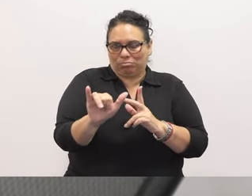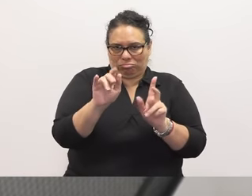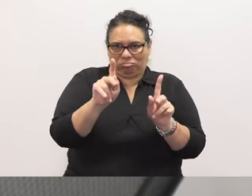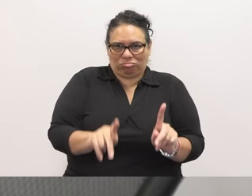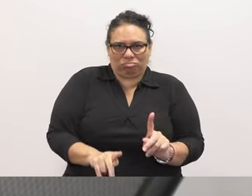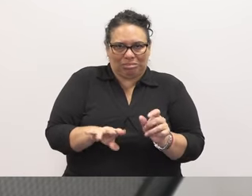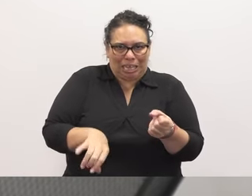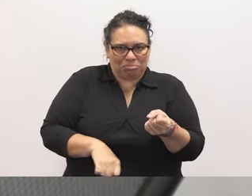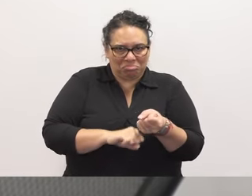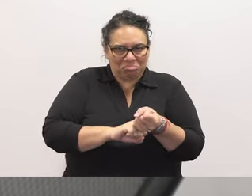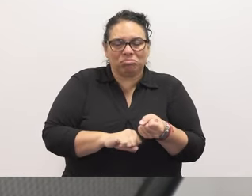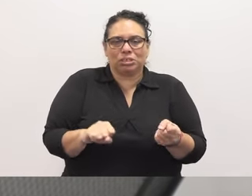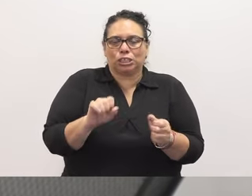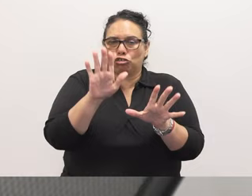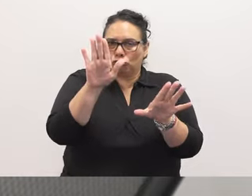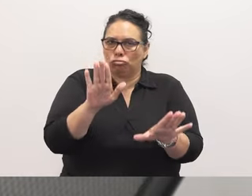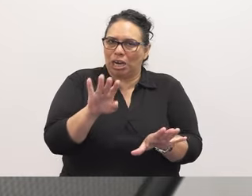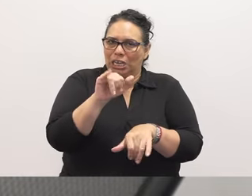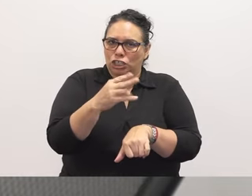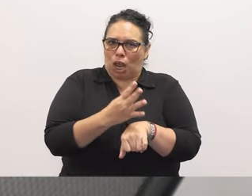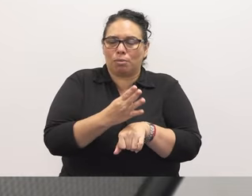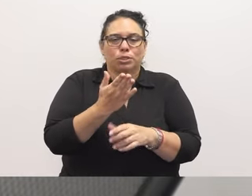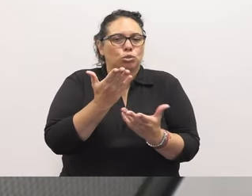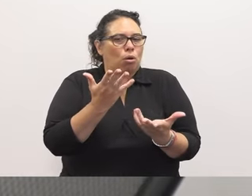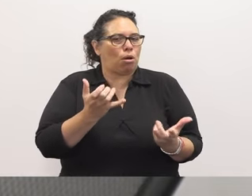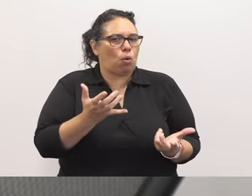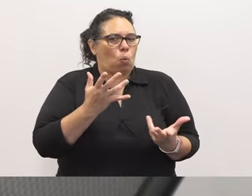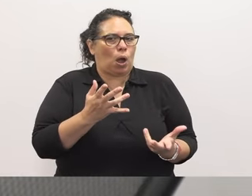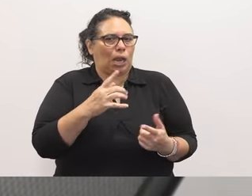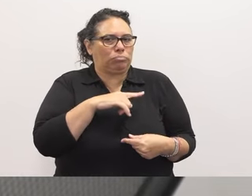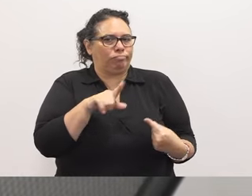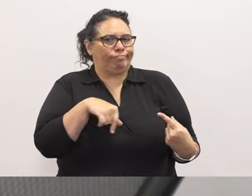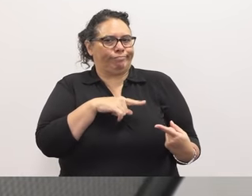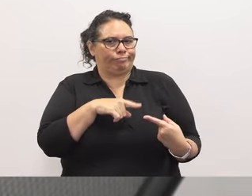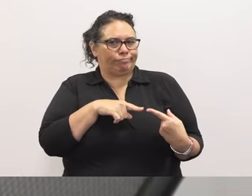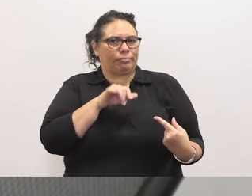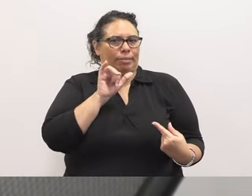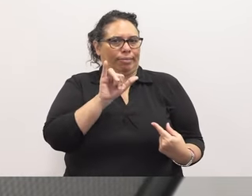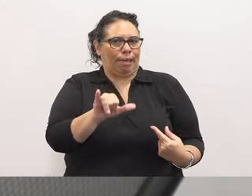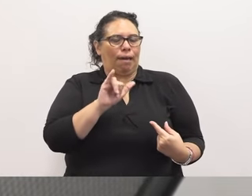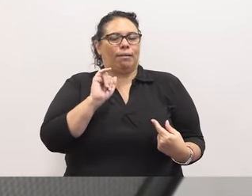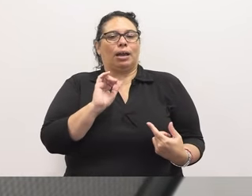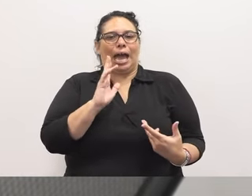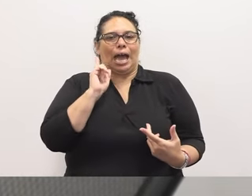has done a great job. So I just wanted to dig to circle back around to you on that, that I believe it is expanding